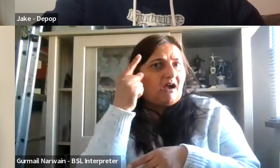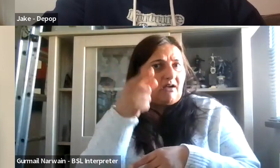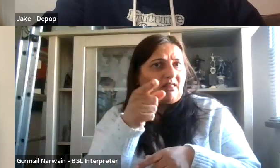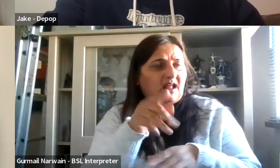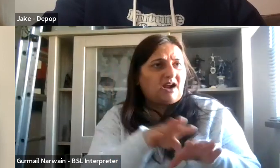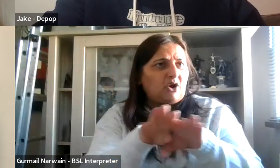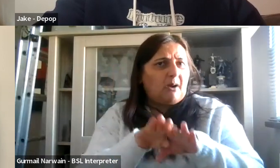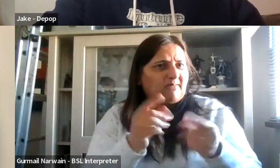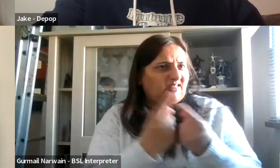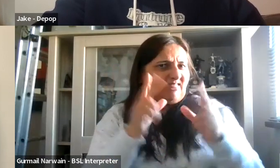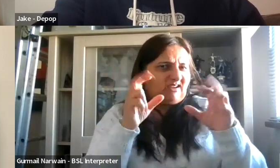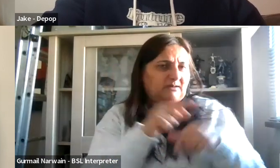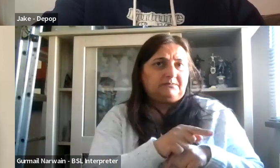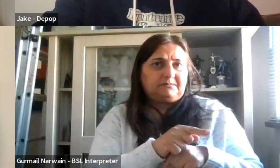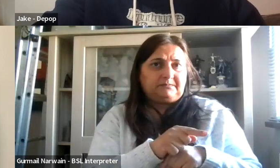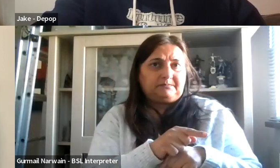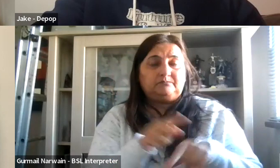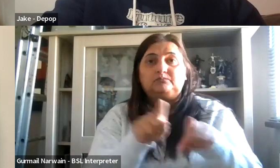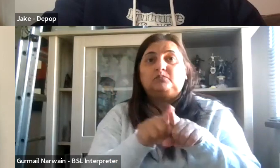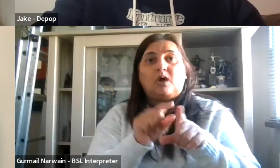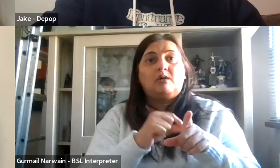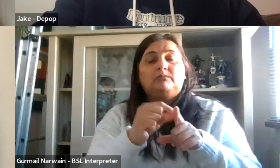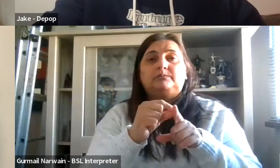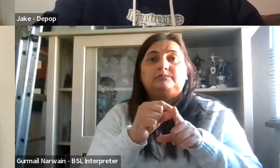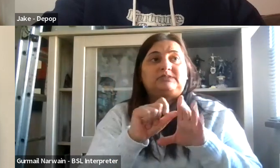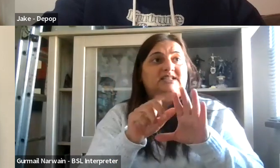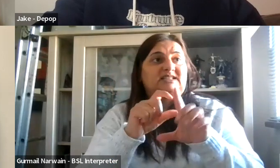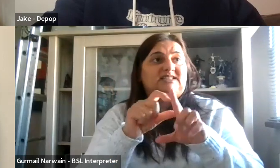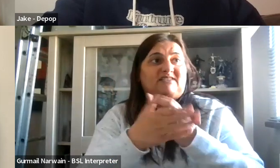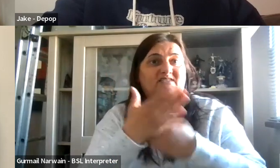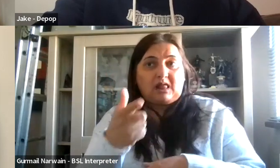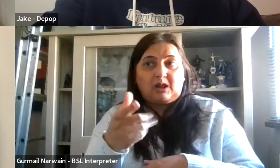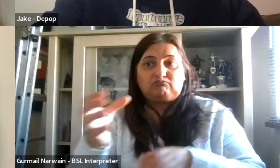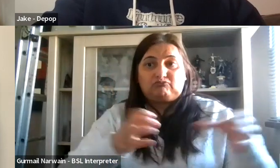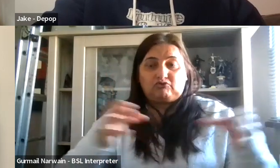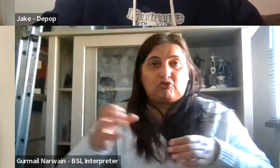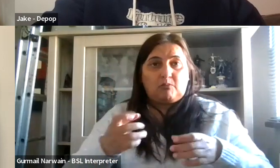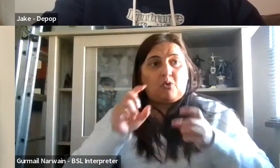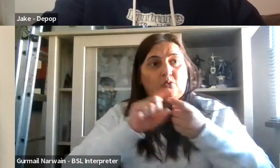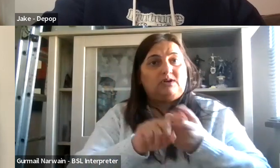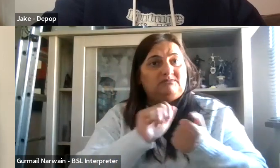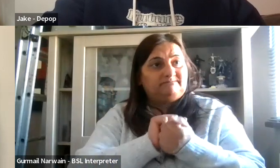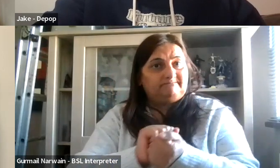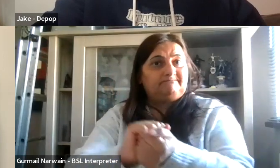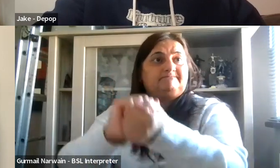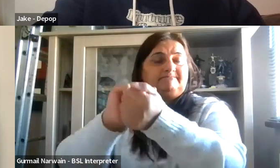theme. And they want to lead initiatives around the theme, and around promoting development, recruitment or retention in that theme or just raising awareness and representation of that group. So we have two official E.R. But maybe also around promoting development recruitment or retention in in that theme,